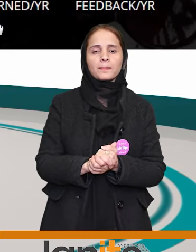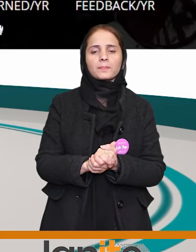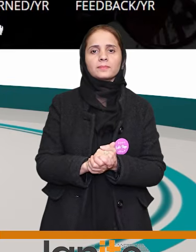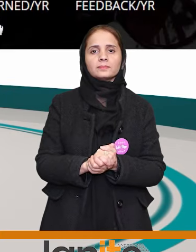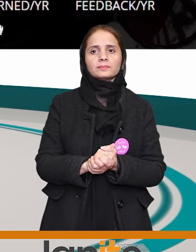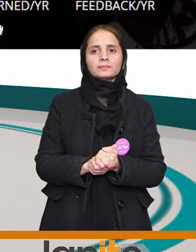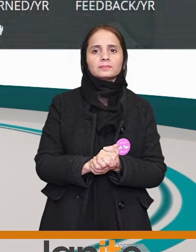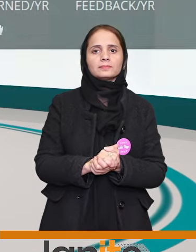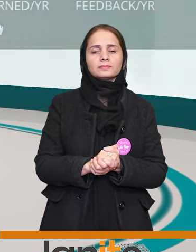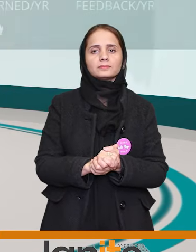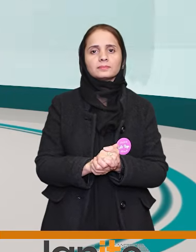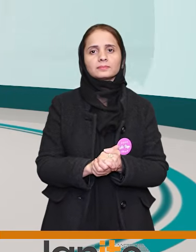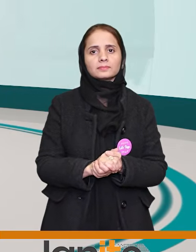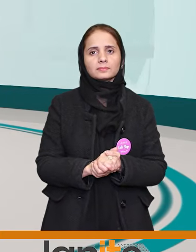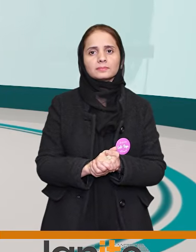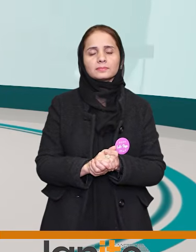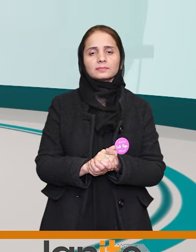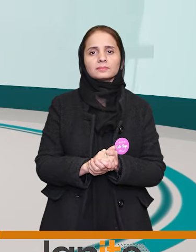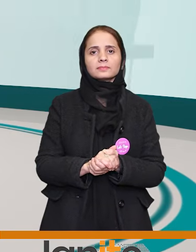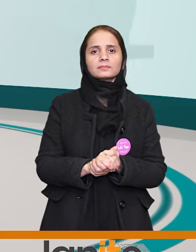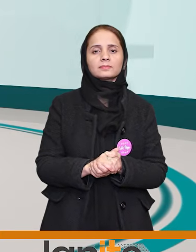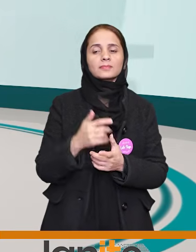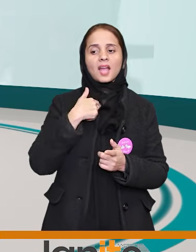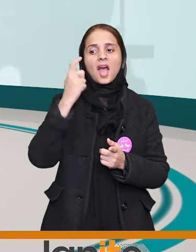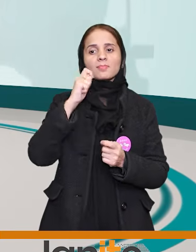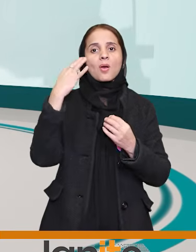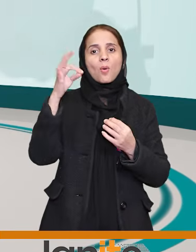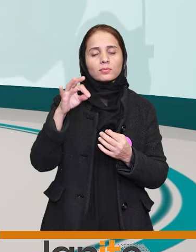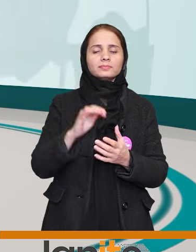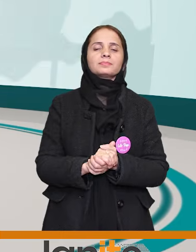Because of doing such work. Fifth point.